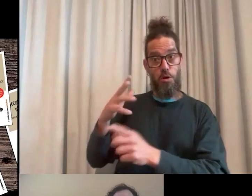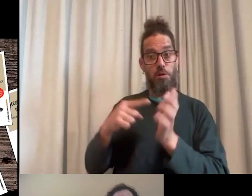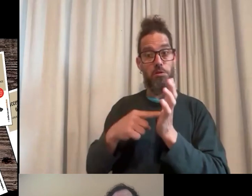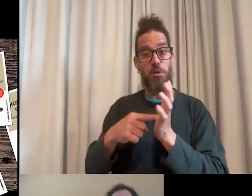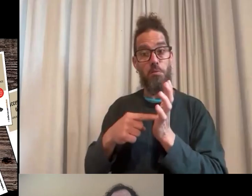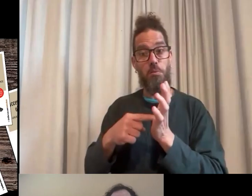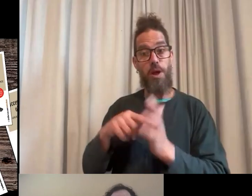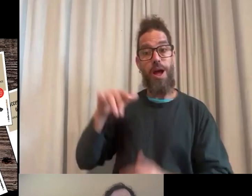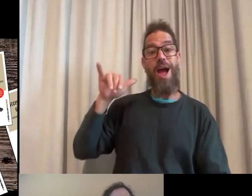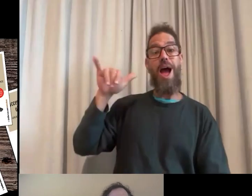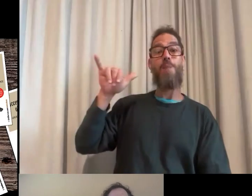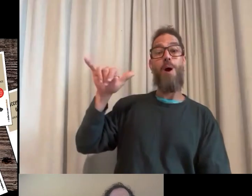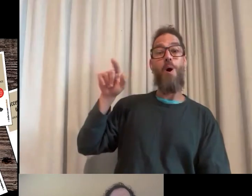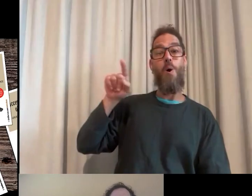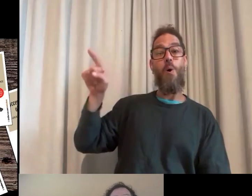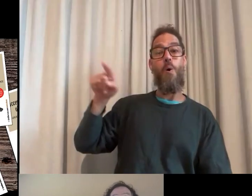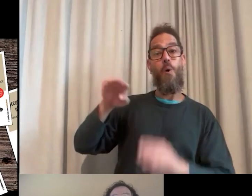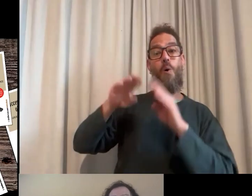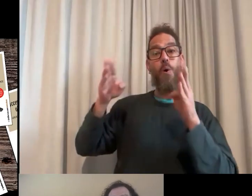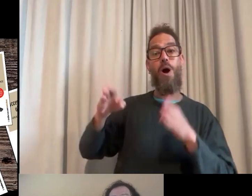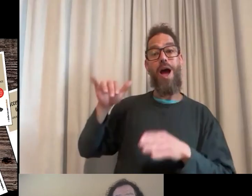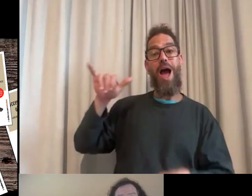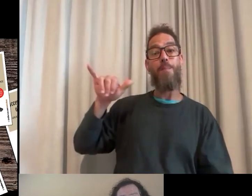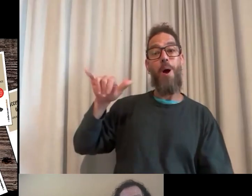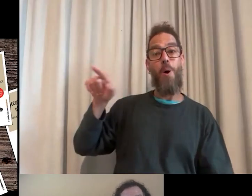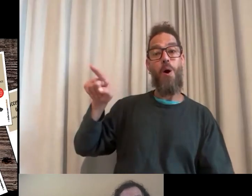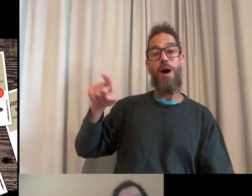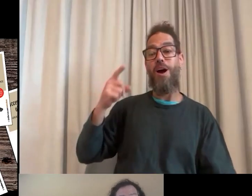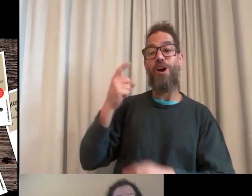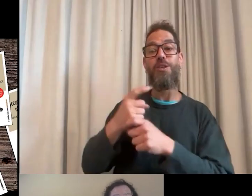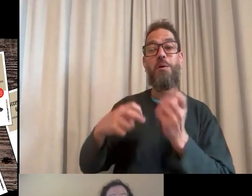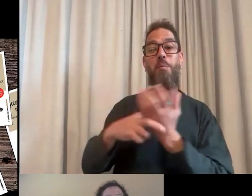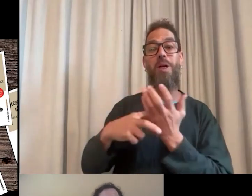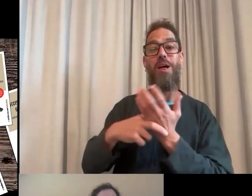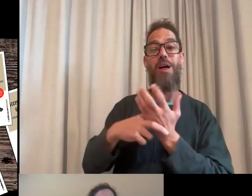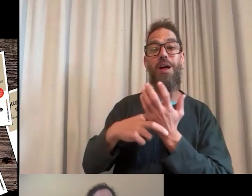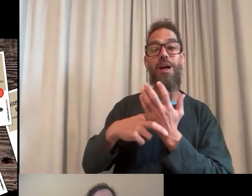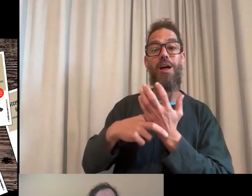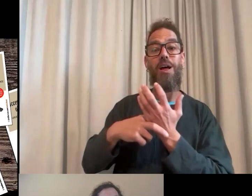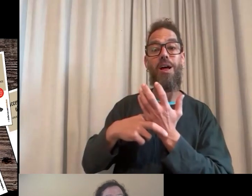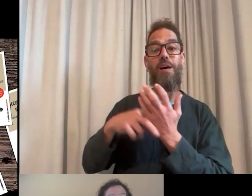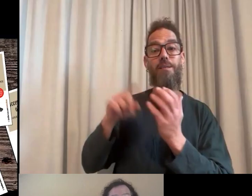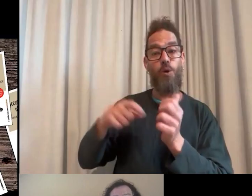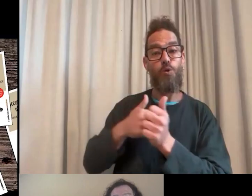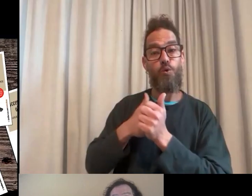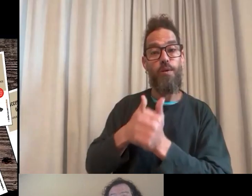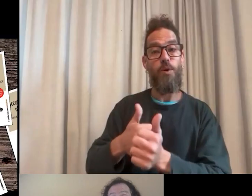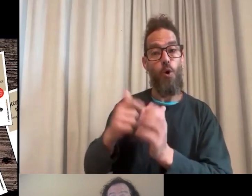that aren't touched on the web. So an airport kiosk, for example, is where EN 301 549 shines.